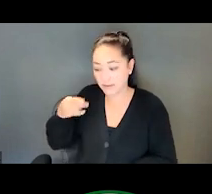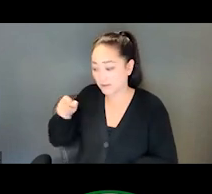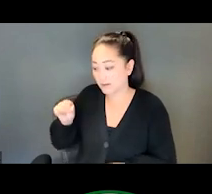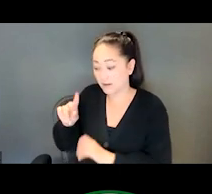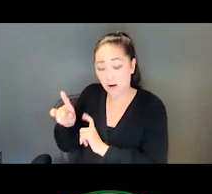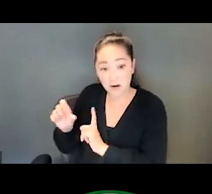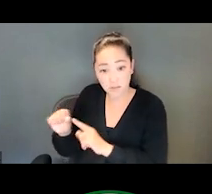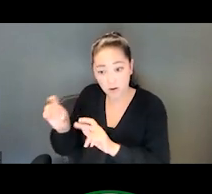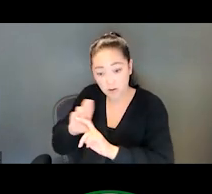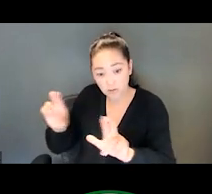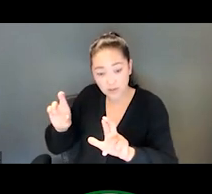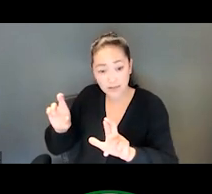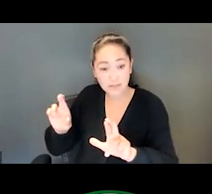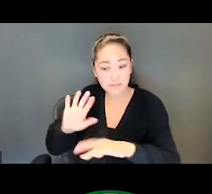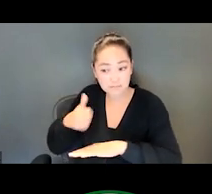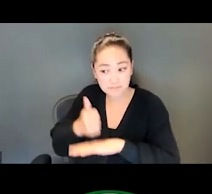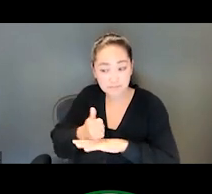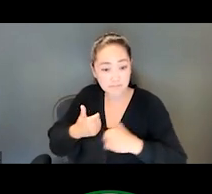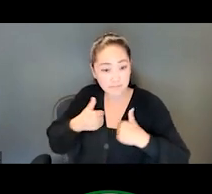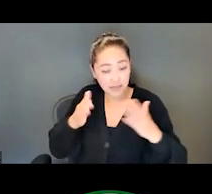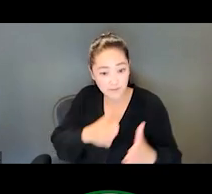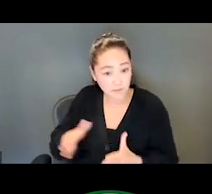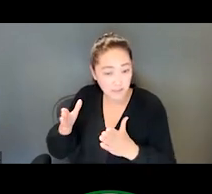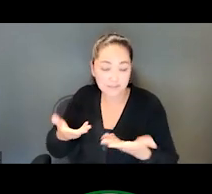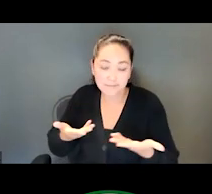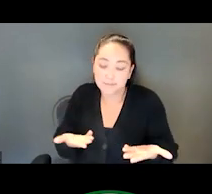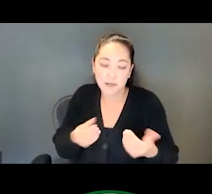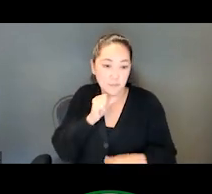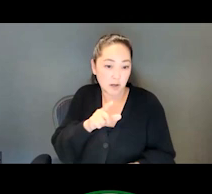who are impacted, it's very present and it's very short term.